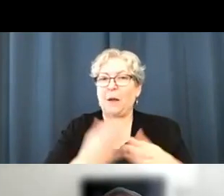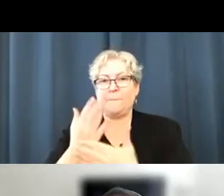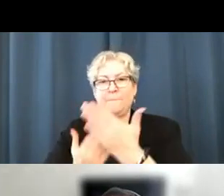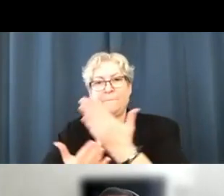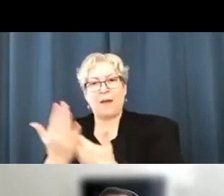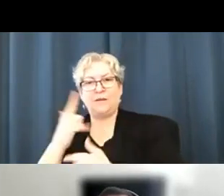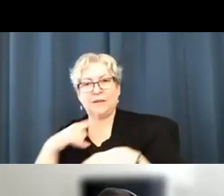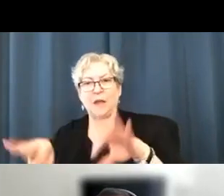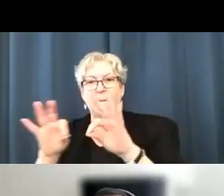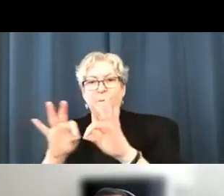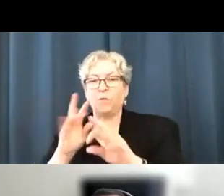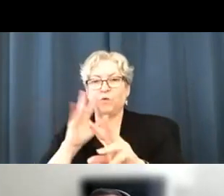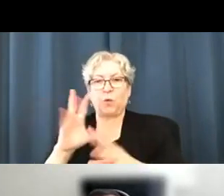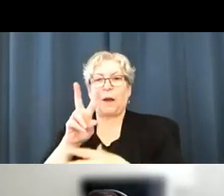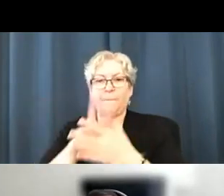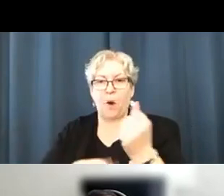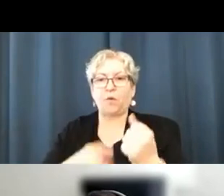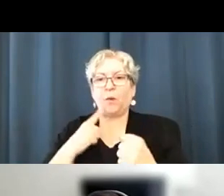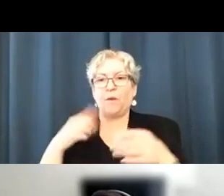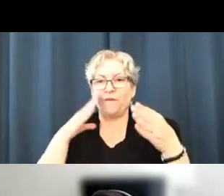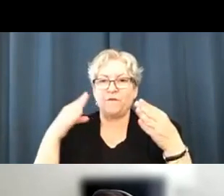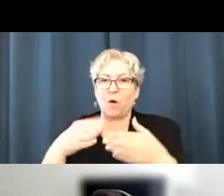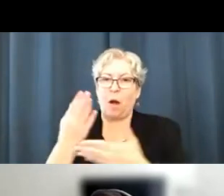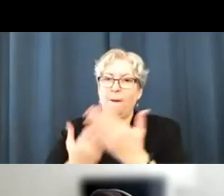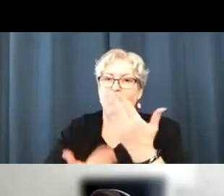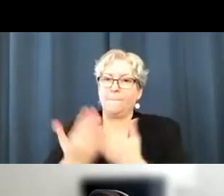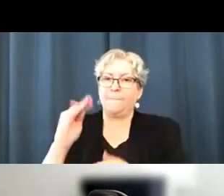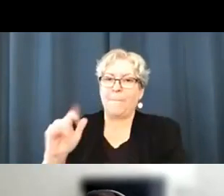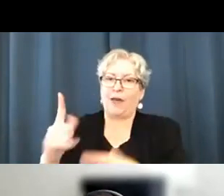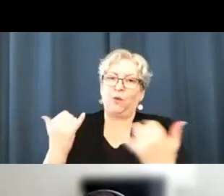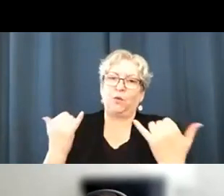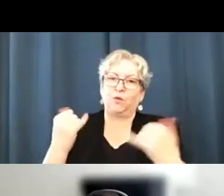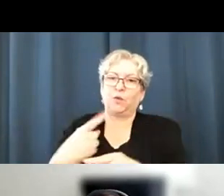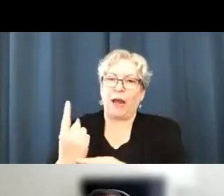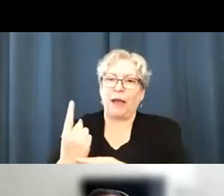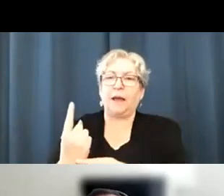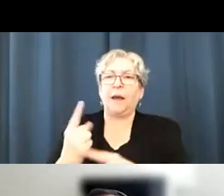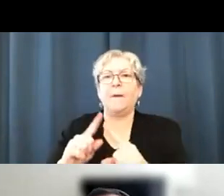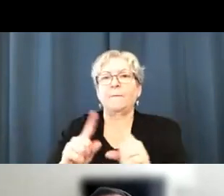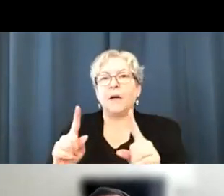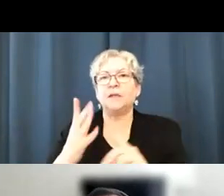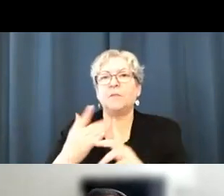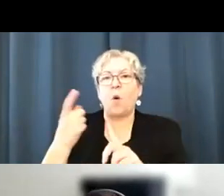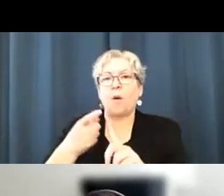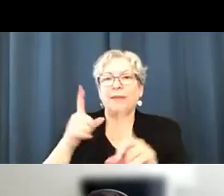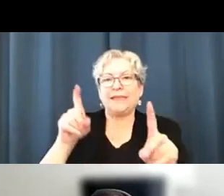We recommend doing both and we're gonna be focusing on manual testing today. But some automated testing tools you may have heard of,